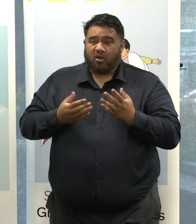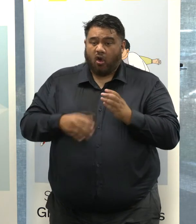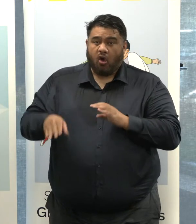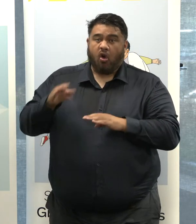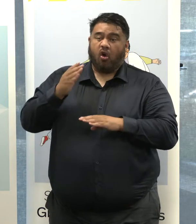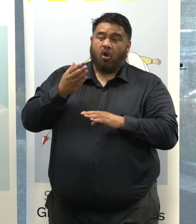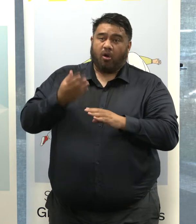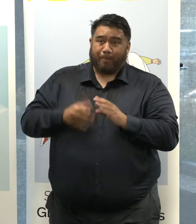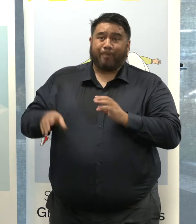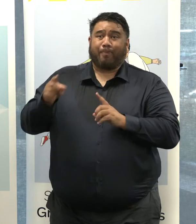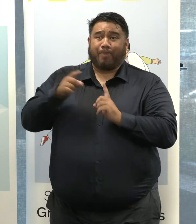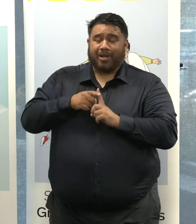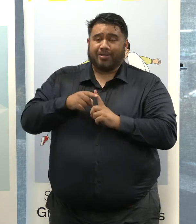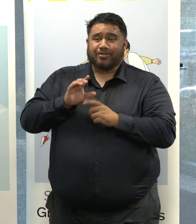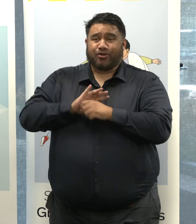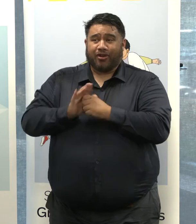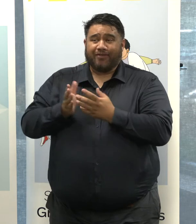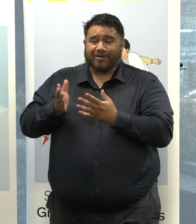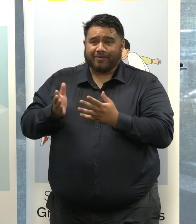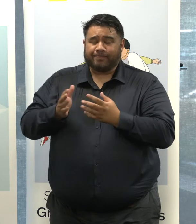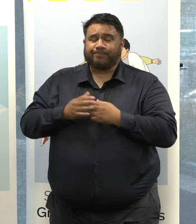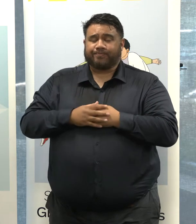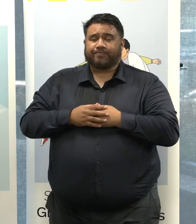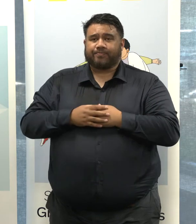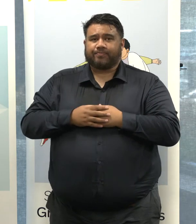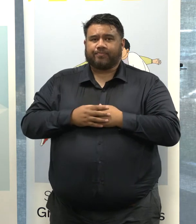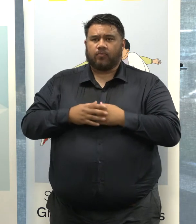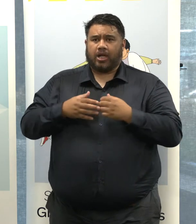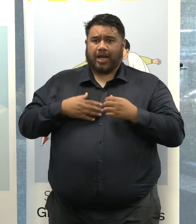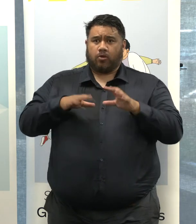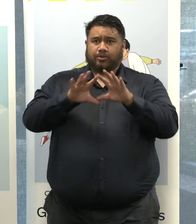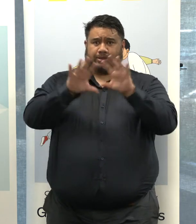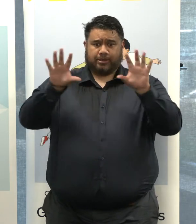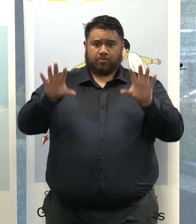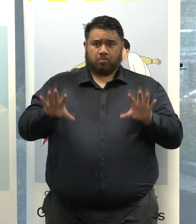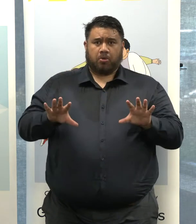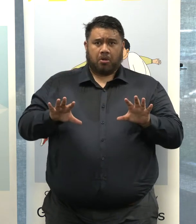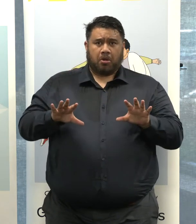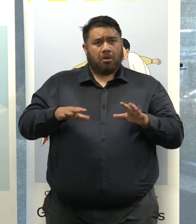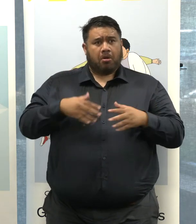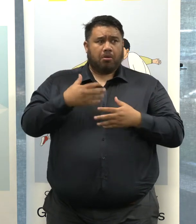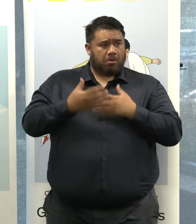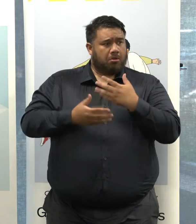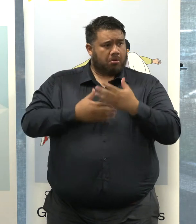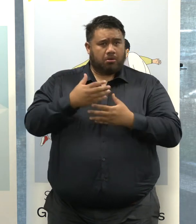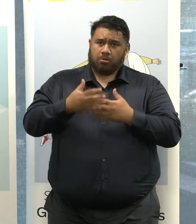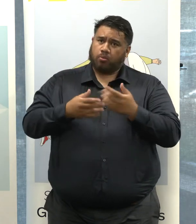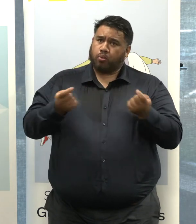people who maybe vulnerable or have pre-existing conditions.